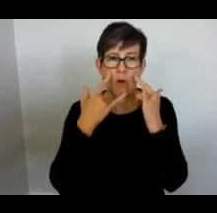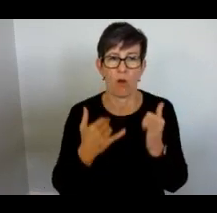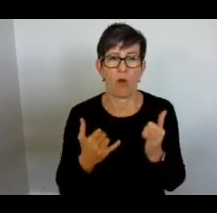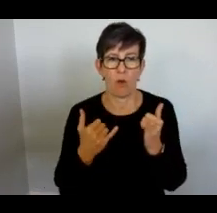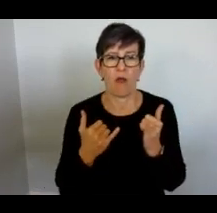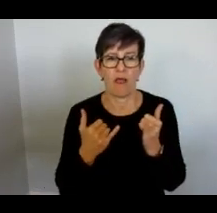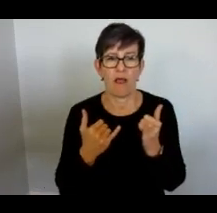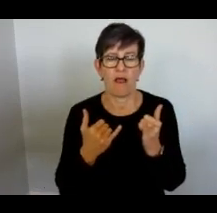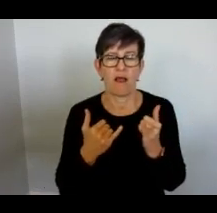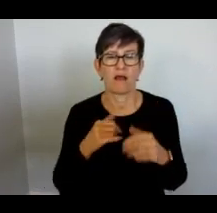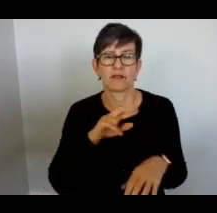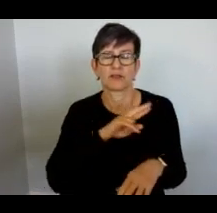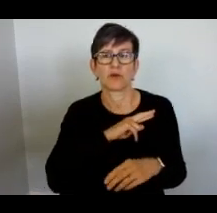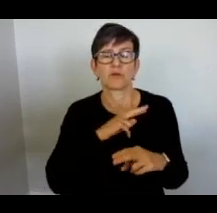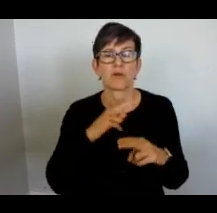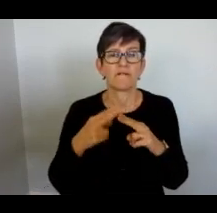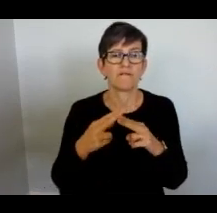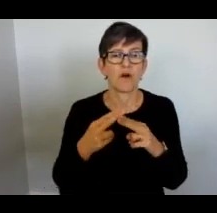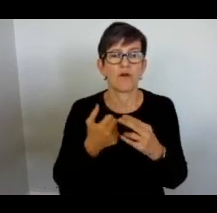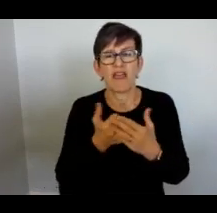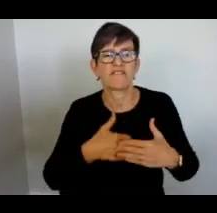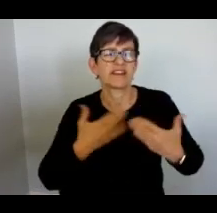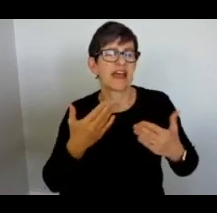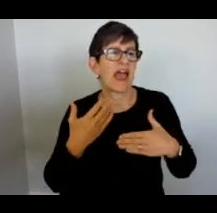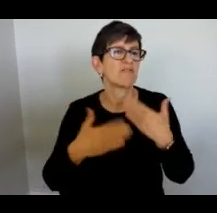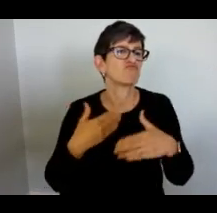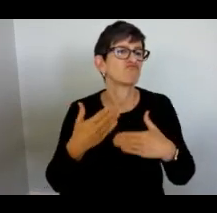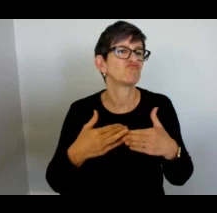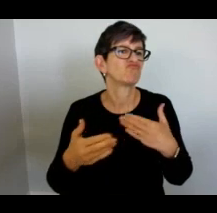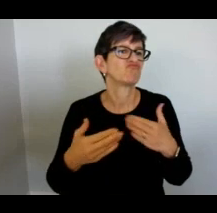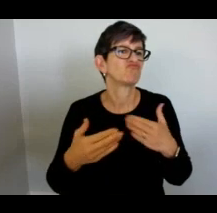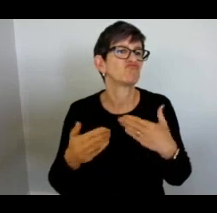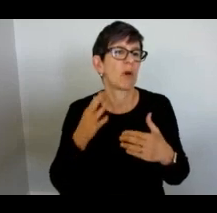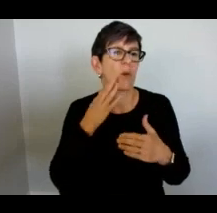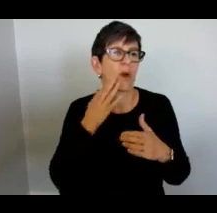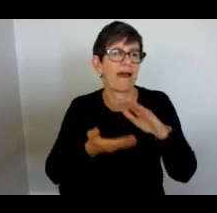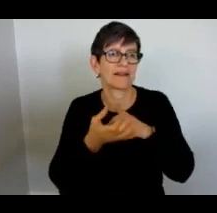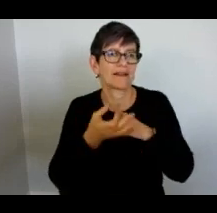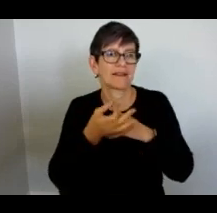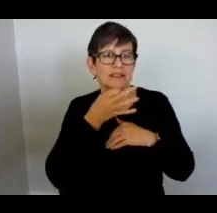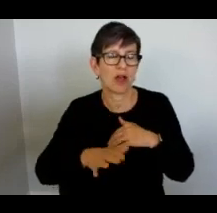matter while it's before the children's court and works together with the applicant lawyer.